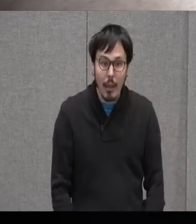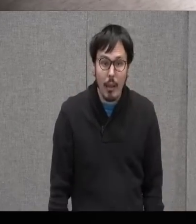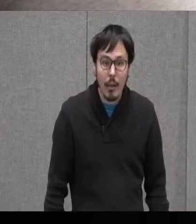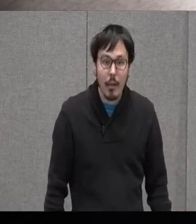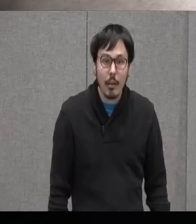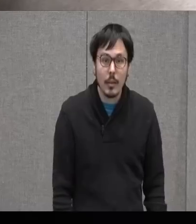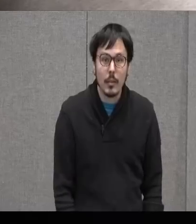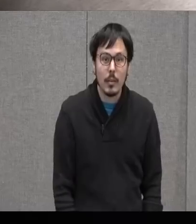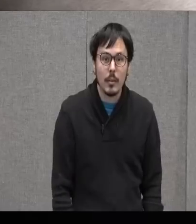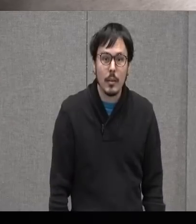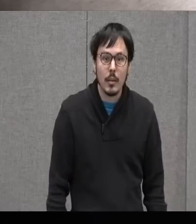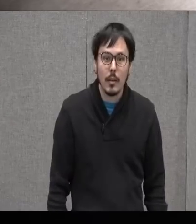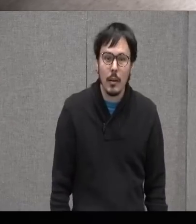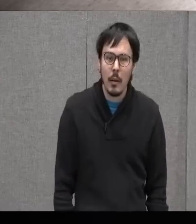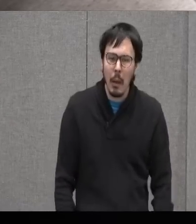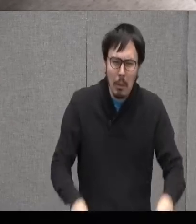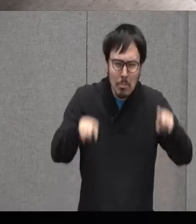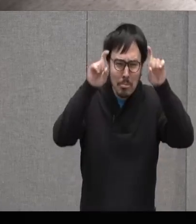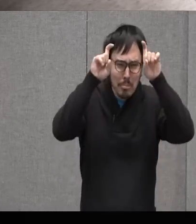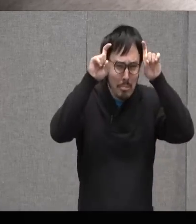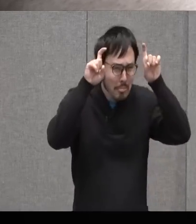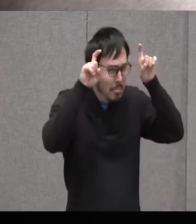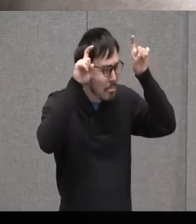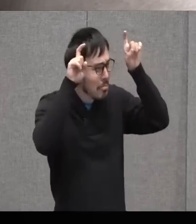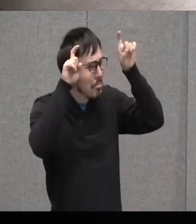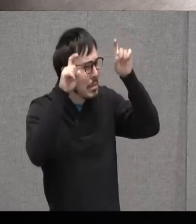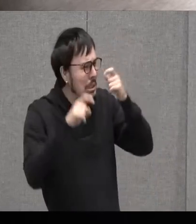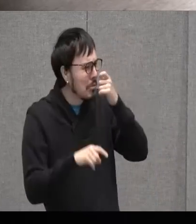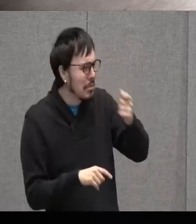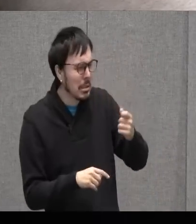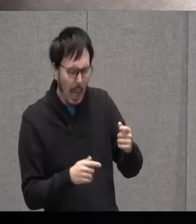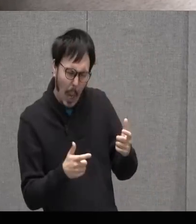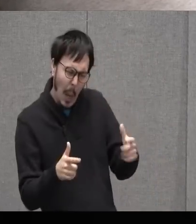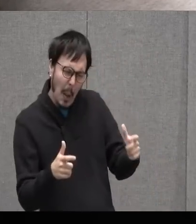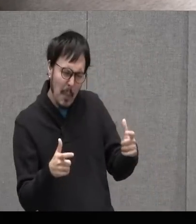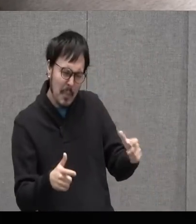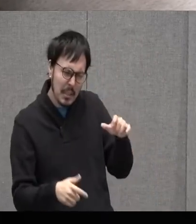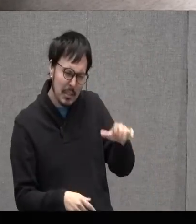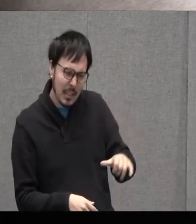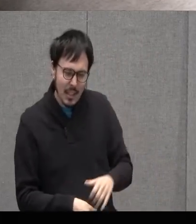That does look interesting, how big is it? Oh, that's easy.